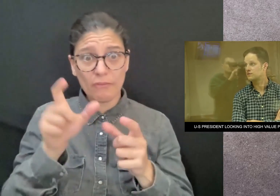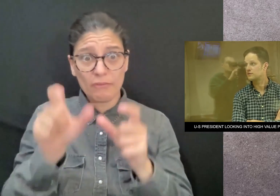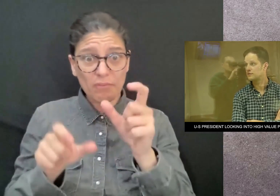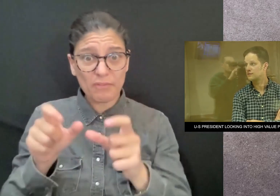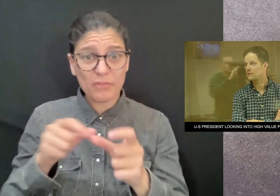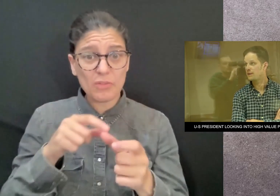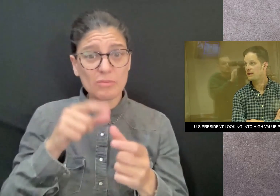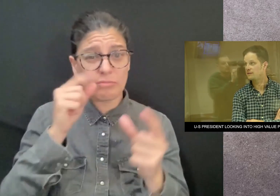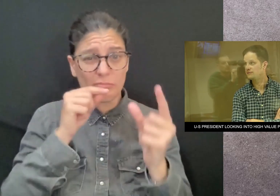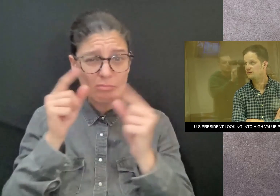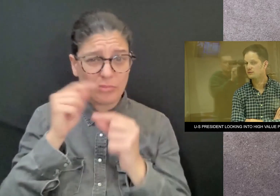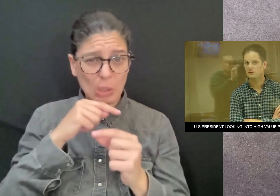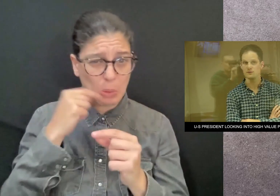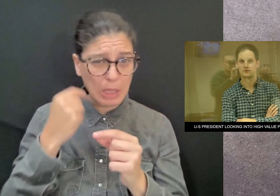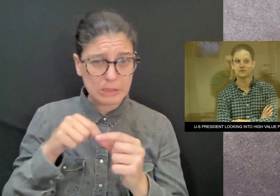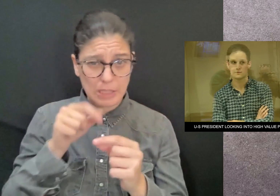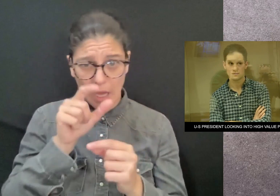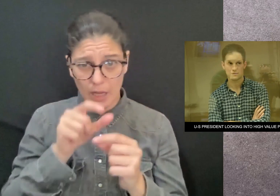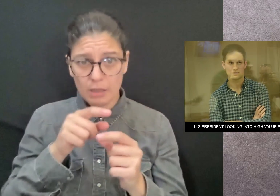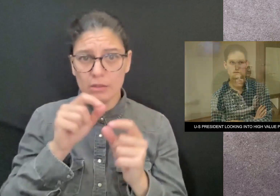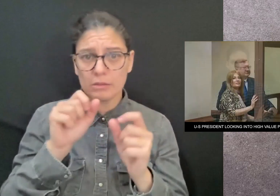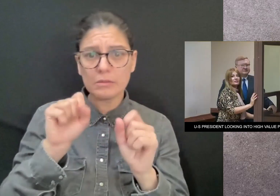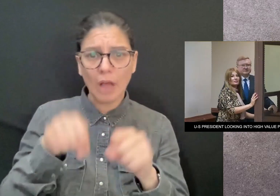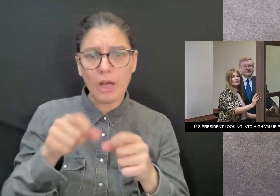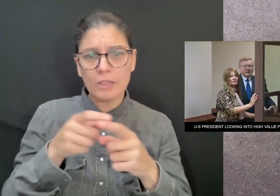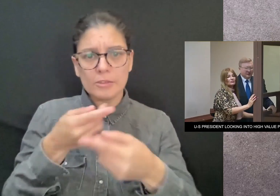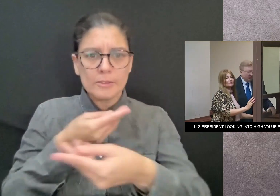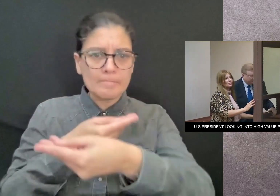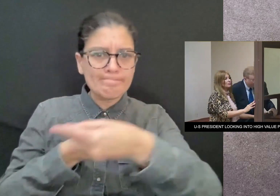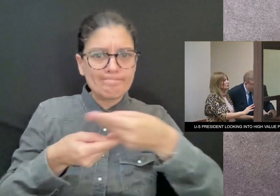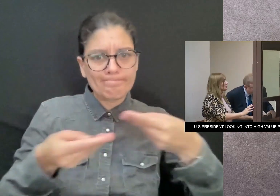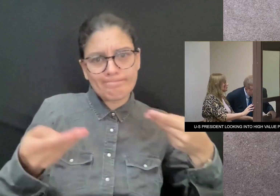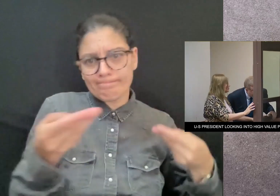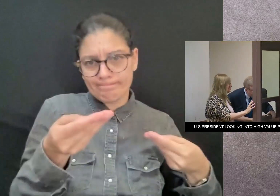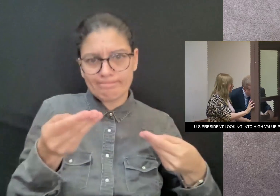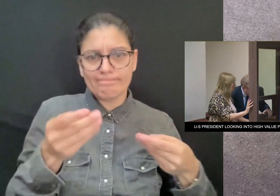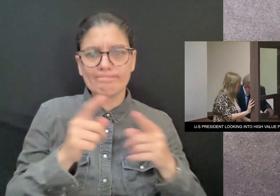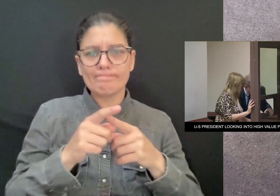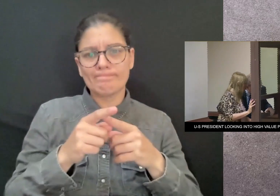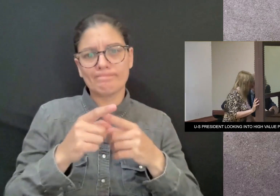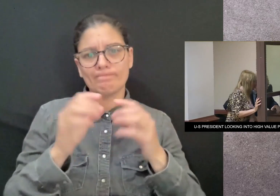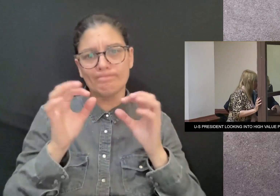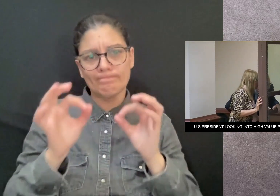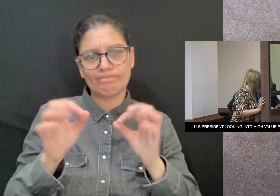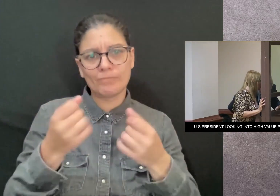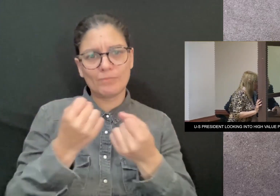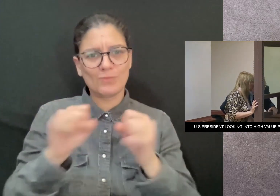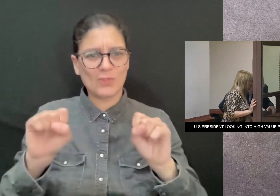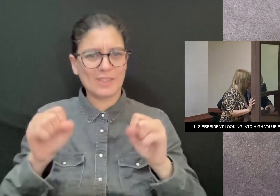spies in custody would be willing to make a trade as part of a larger prisoner swap